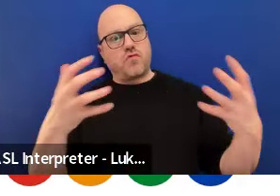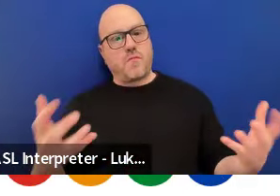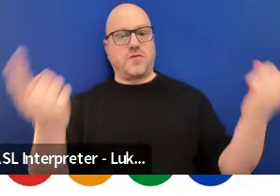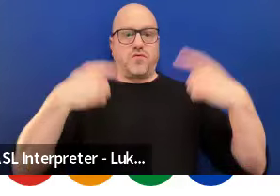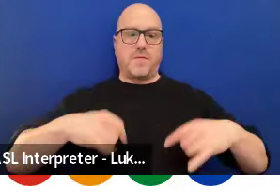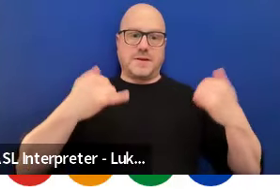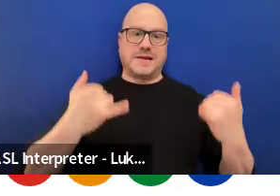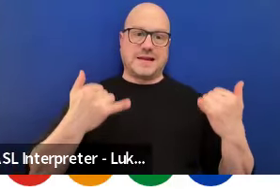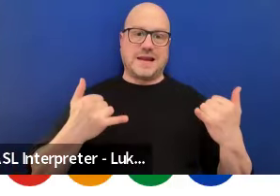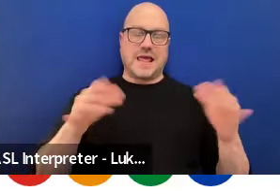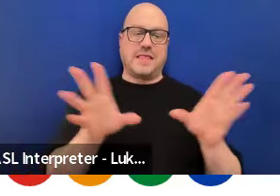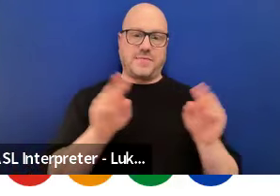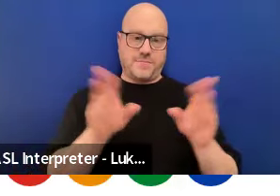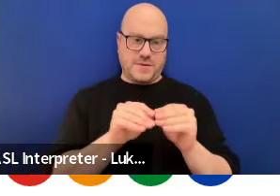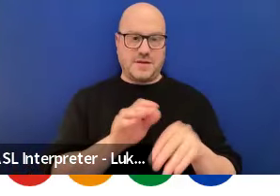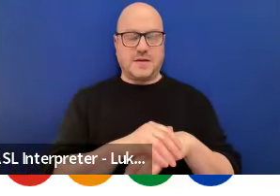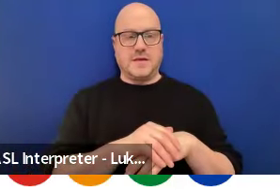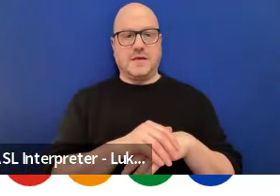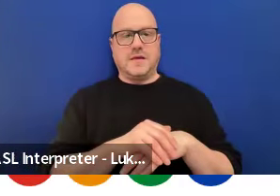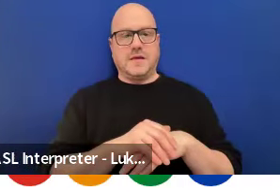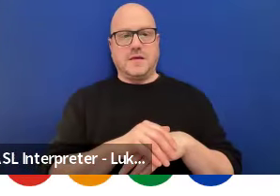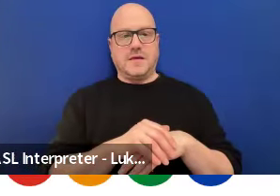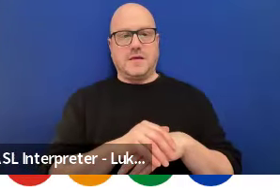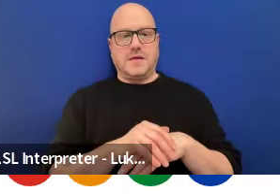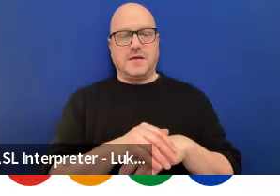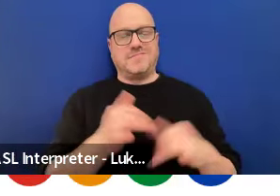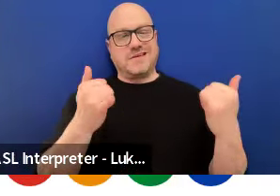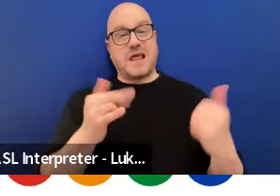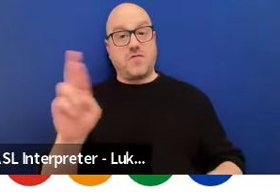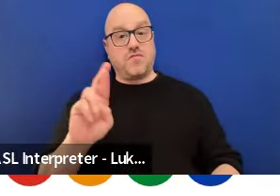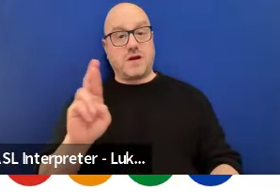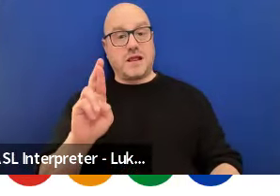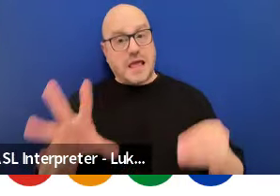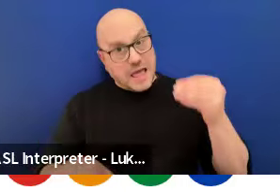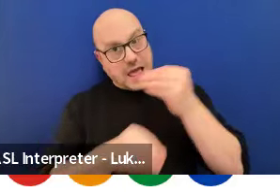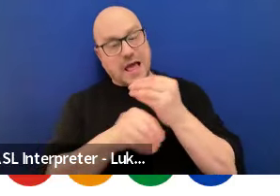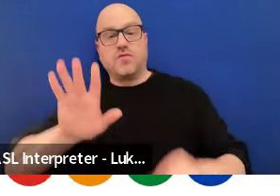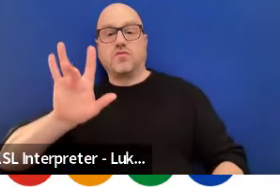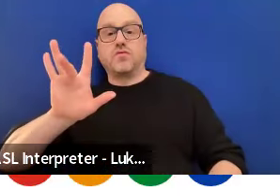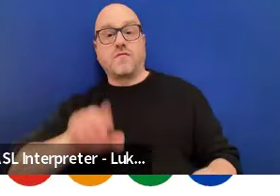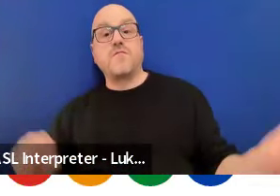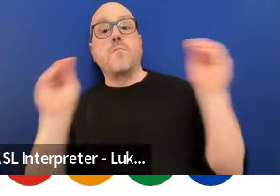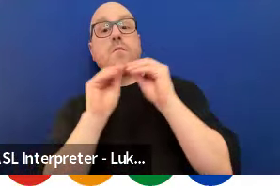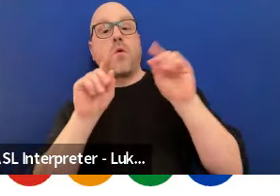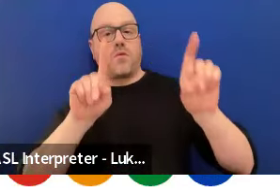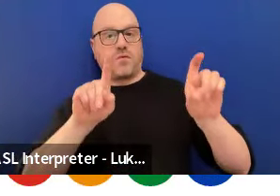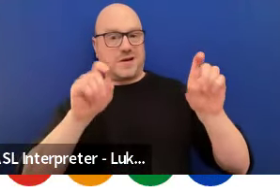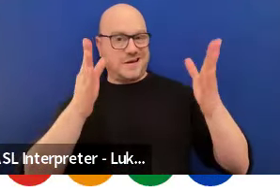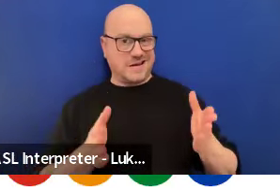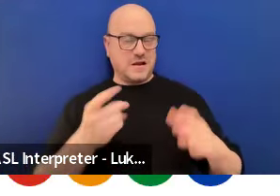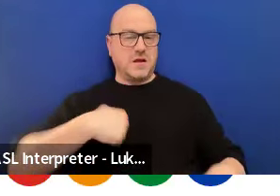25 TESTERS -- THANK YOU VERY MUCH TO THOSE OF YOU HERE TODAY WHO HAVE BEEN HELPING OUT. AND WE ARE JUST ABOUT READY TO